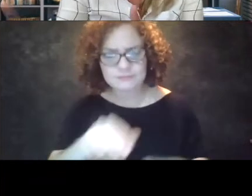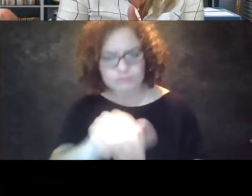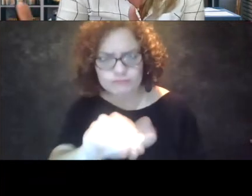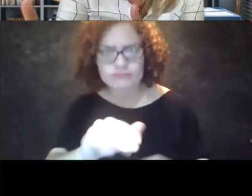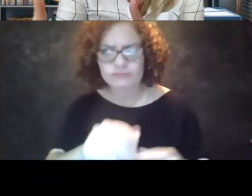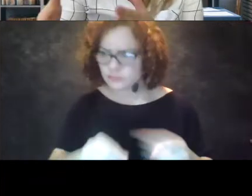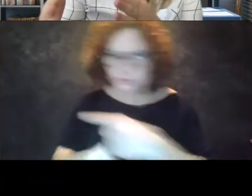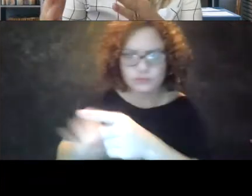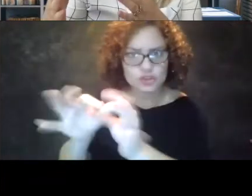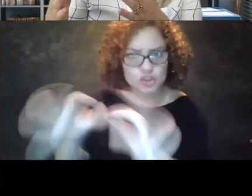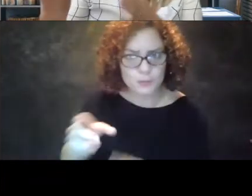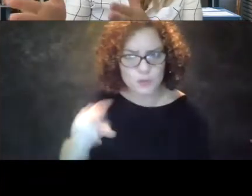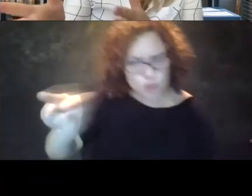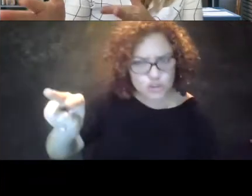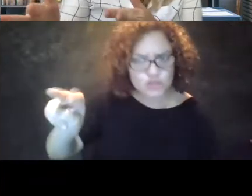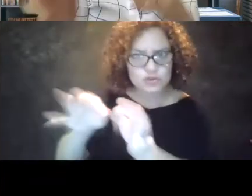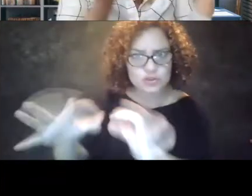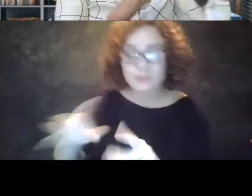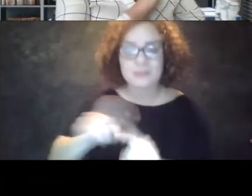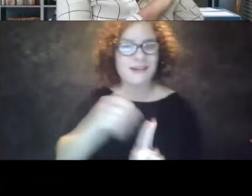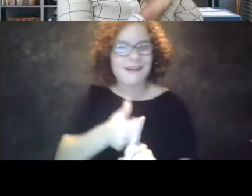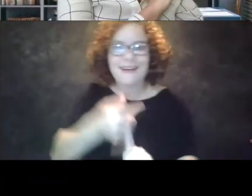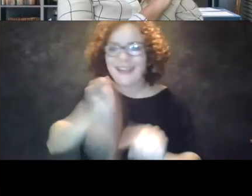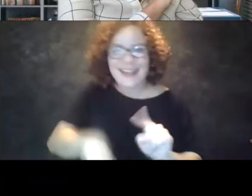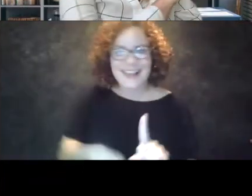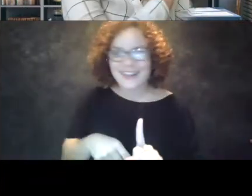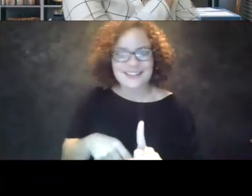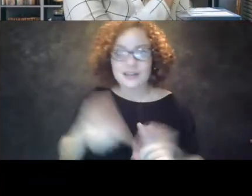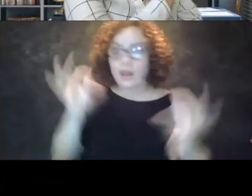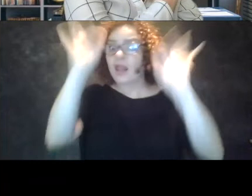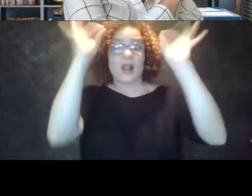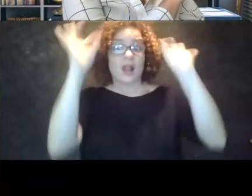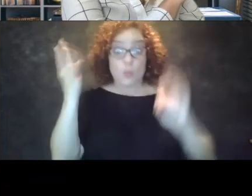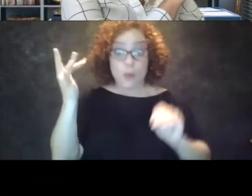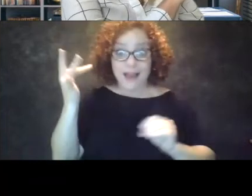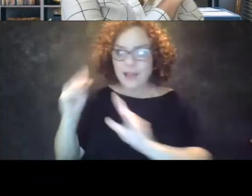for him. But he couldn't pay attention because of this sound that was right next to him.